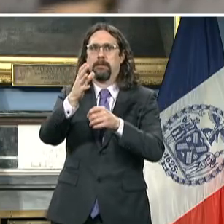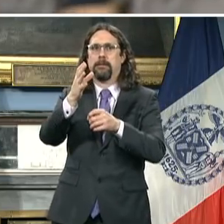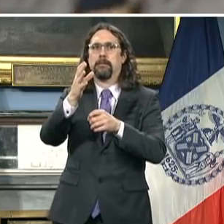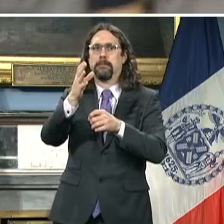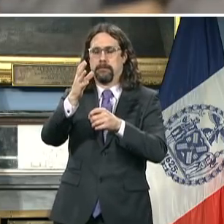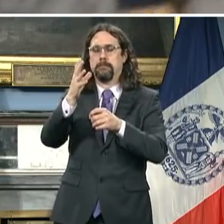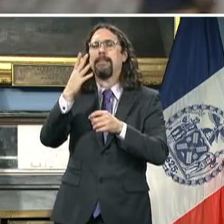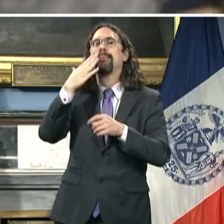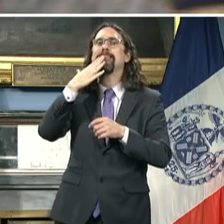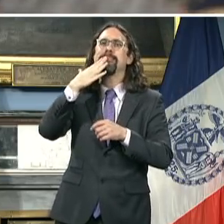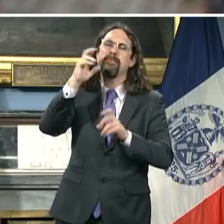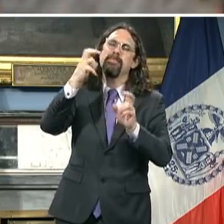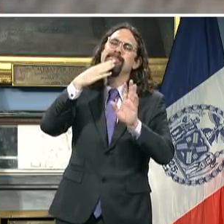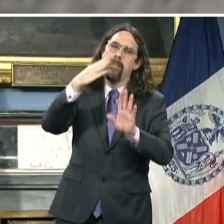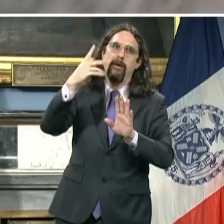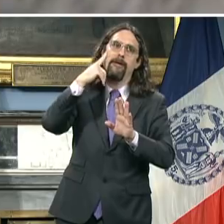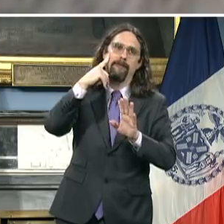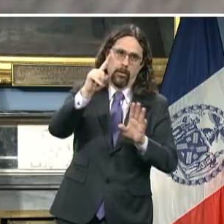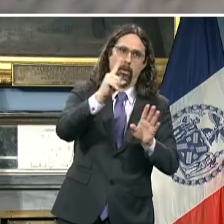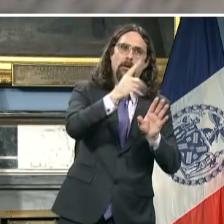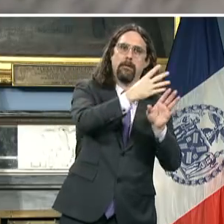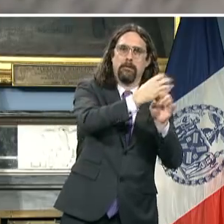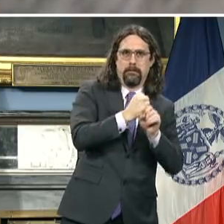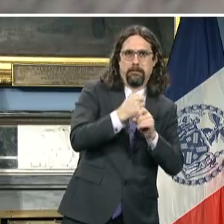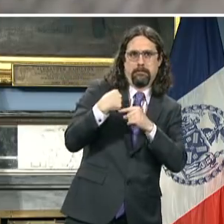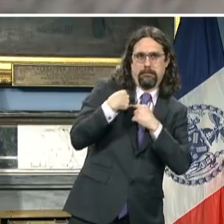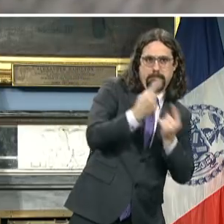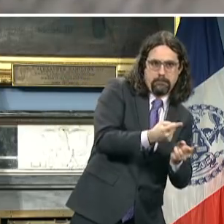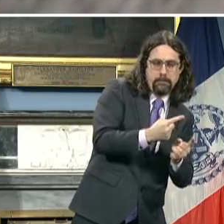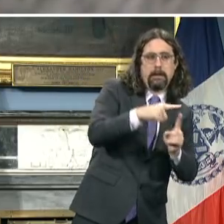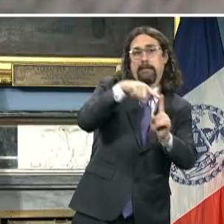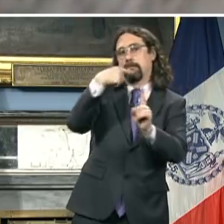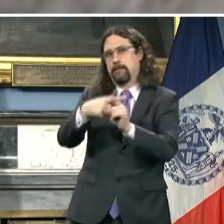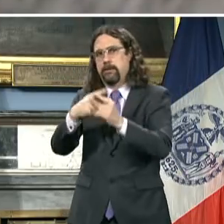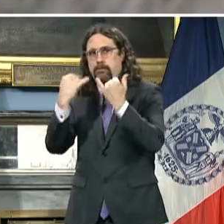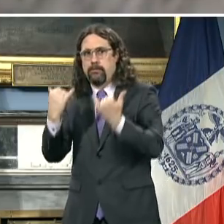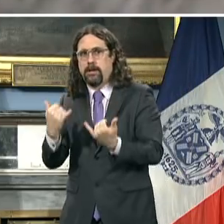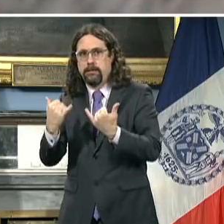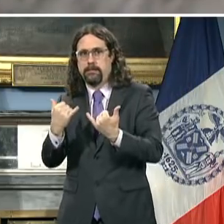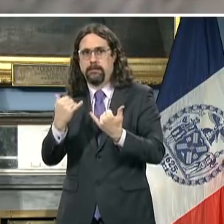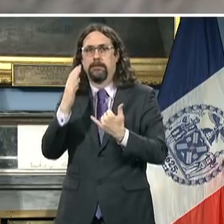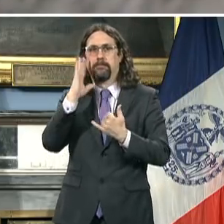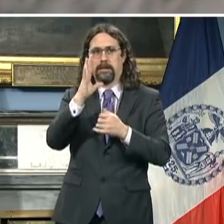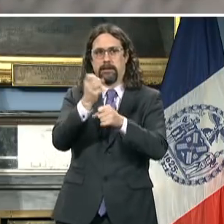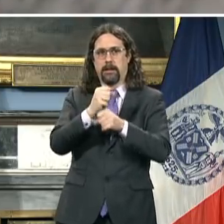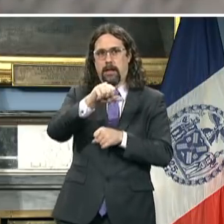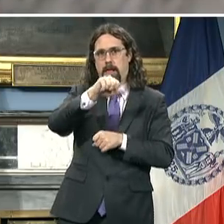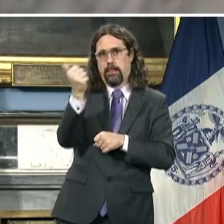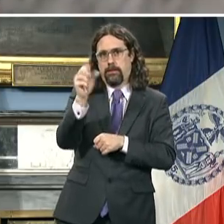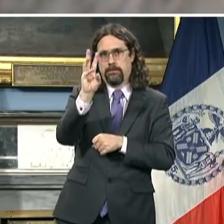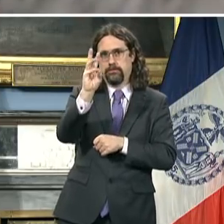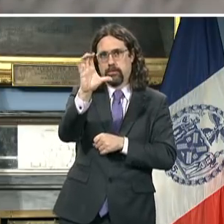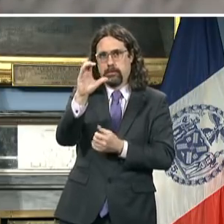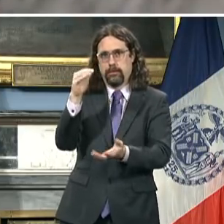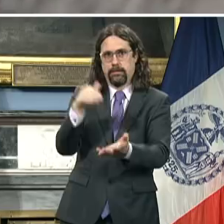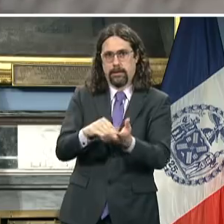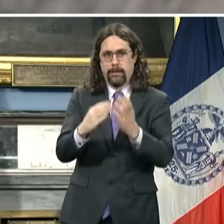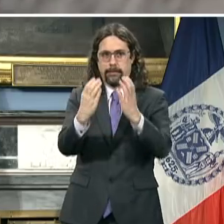600,000 MASKS COMING TO OUR HOSPITALS THAT HAVE THE GREATEST NEED AND SERVE THE COMMUNITIES FOR THE GREATEST NEED. THAT'S ON TOP OF